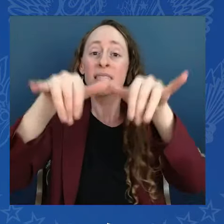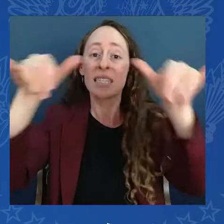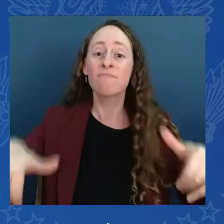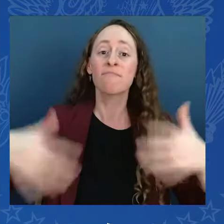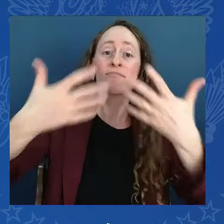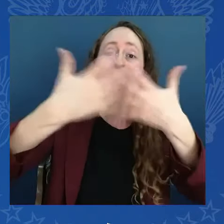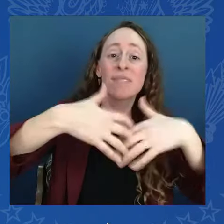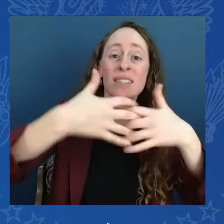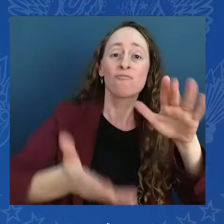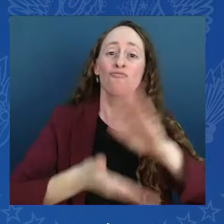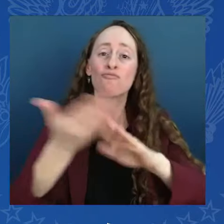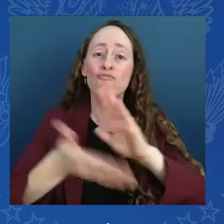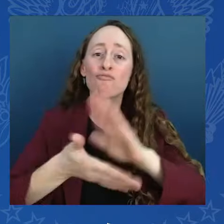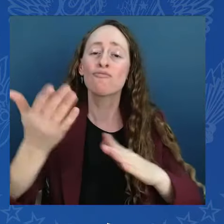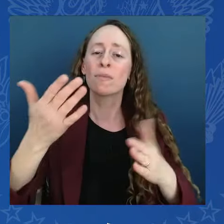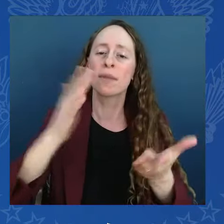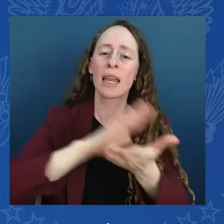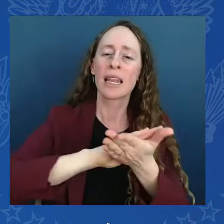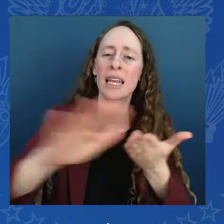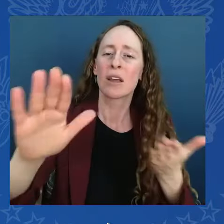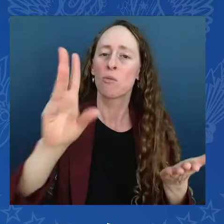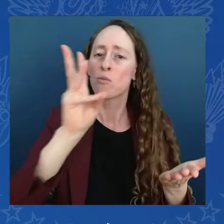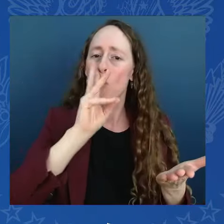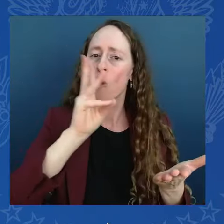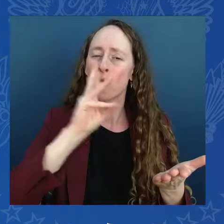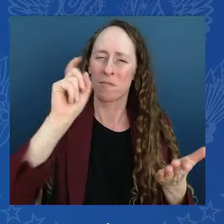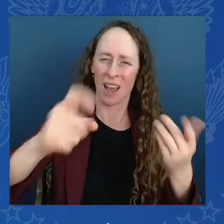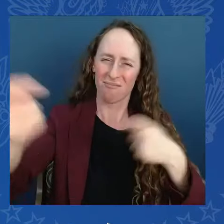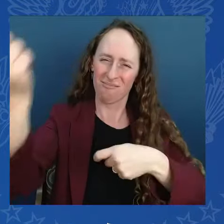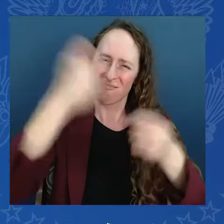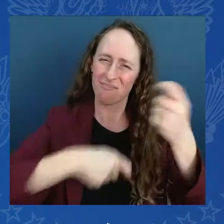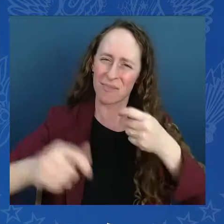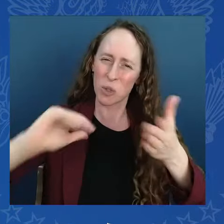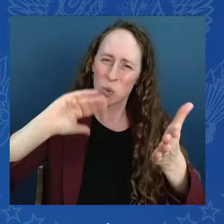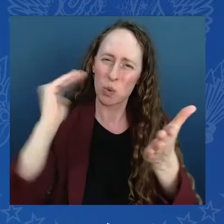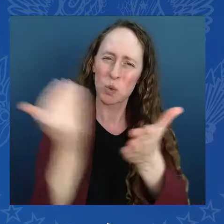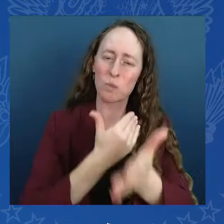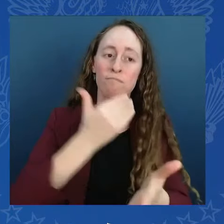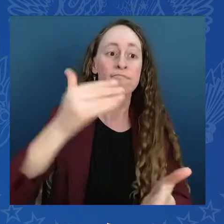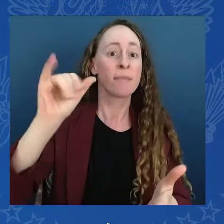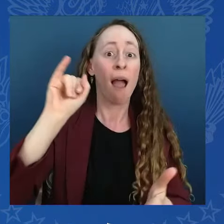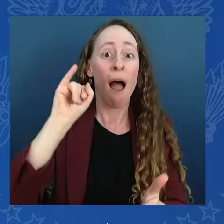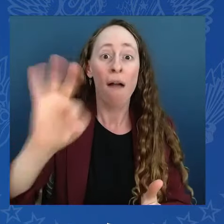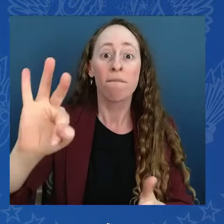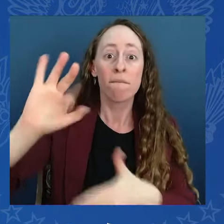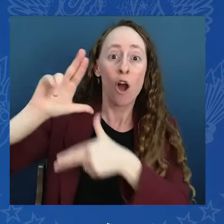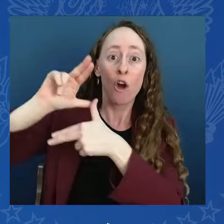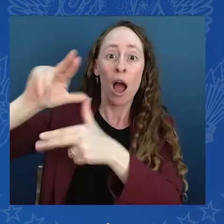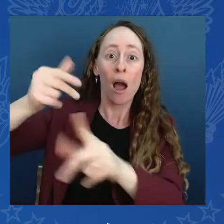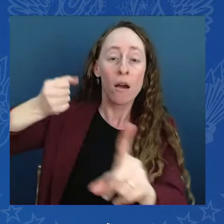That means less likely to break down after massive floods and still run when the power grid goes down.